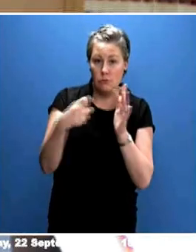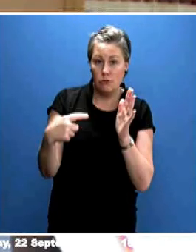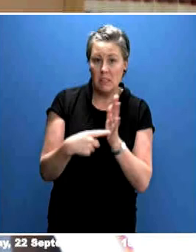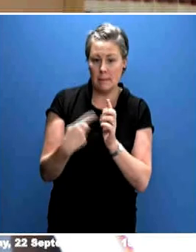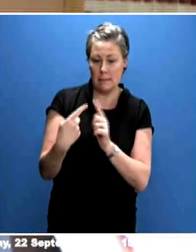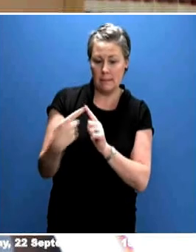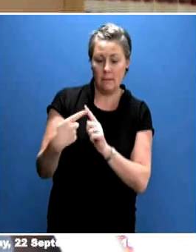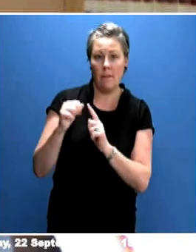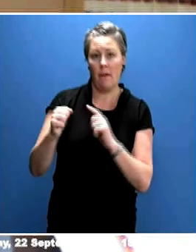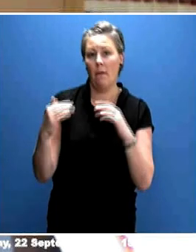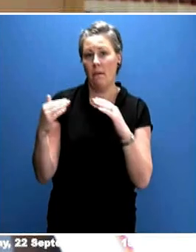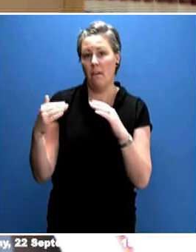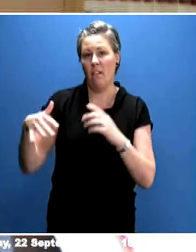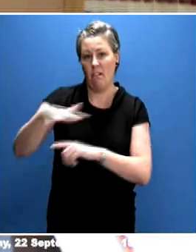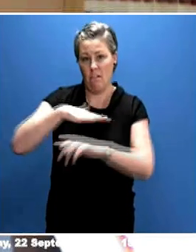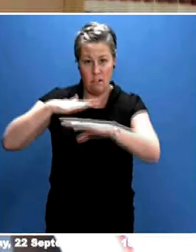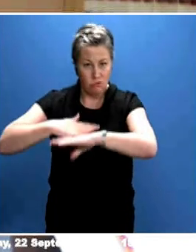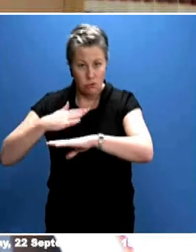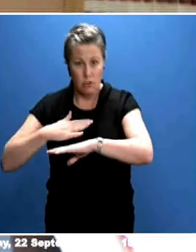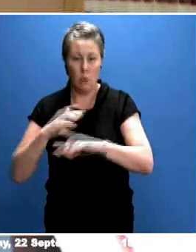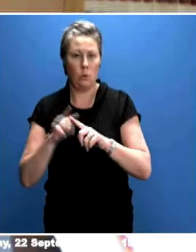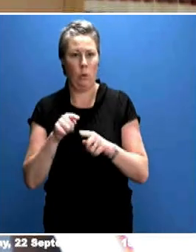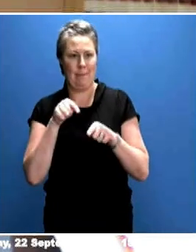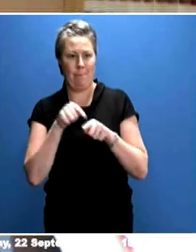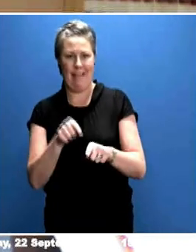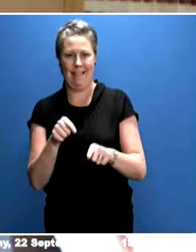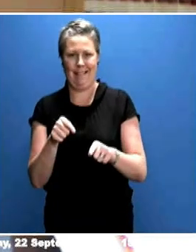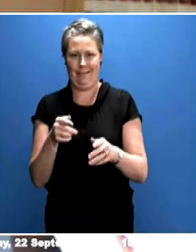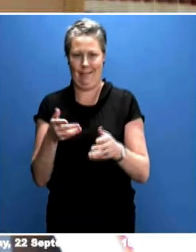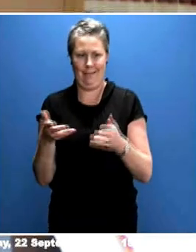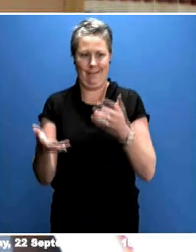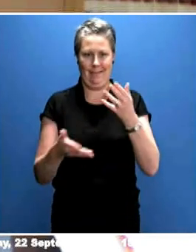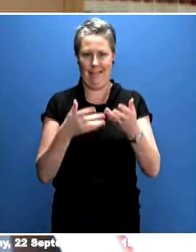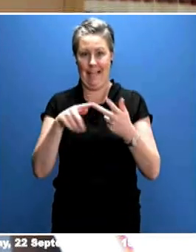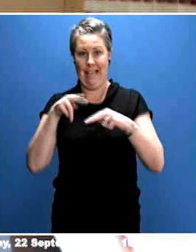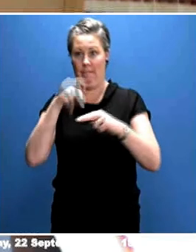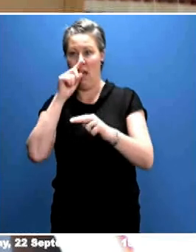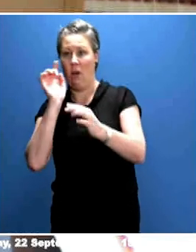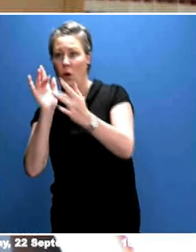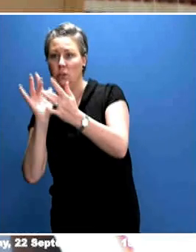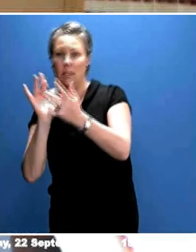depending on the connections that are able to be facilitated in that short period of time.